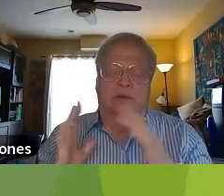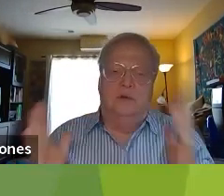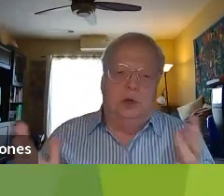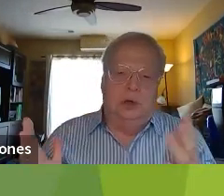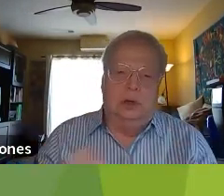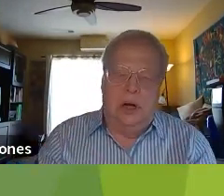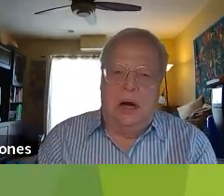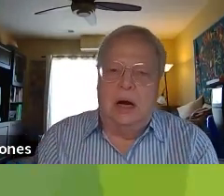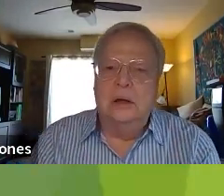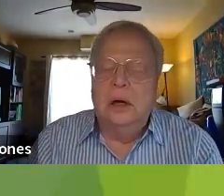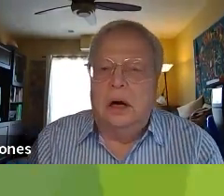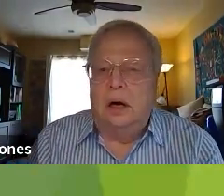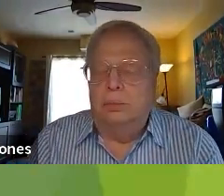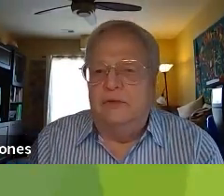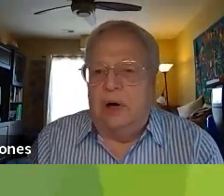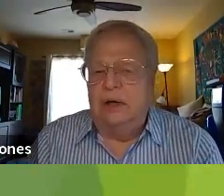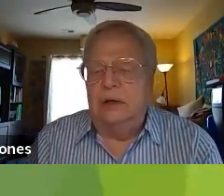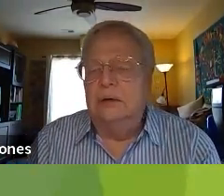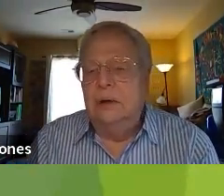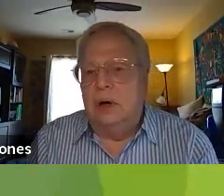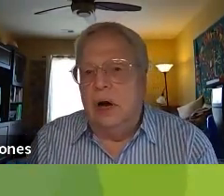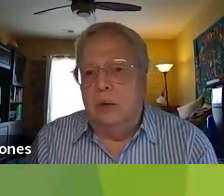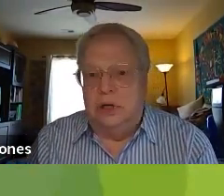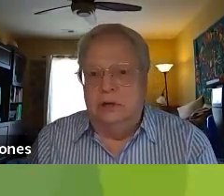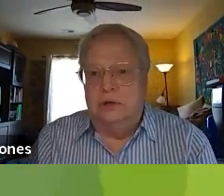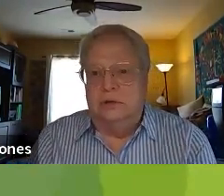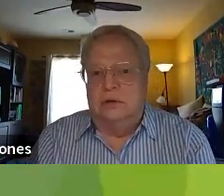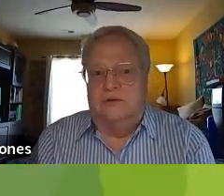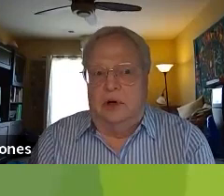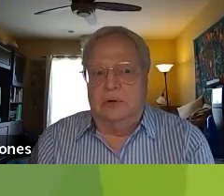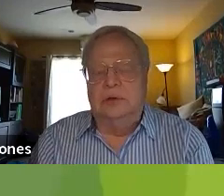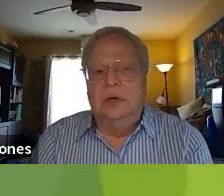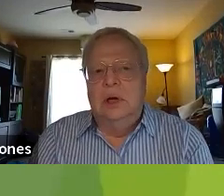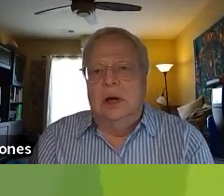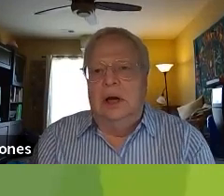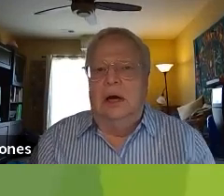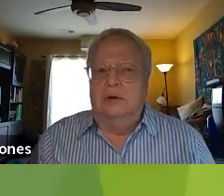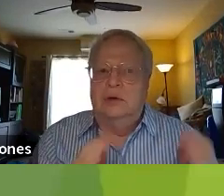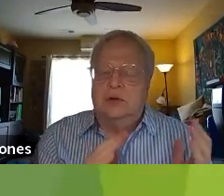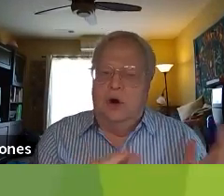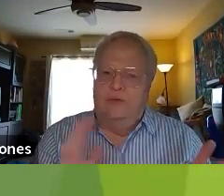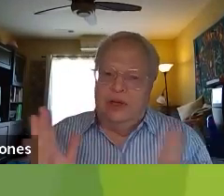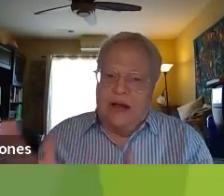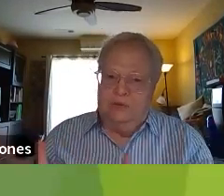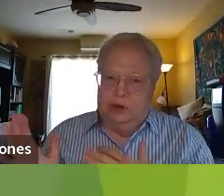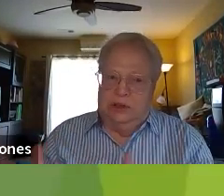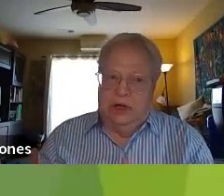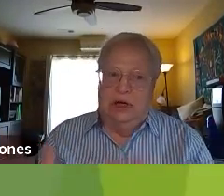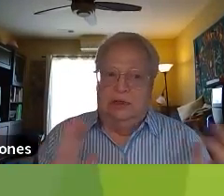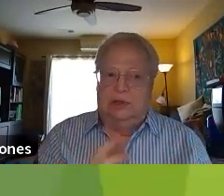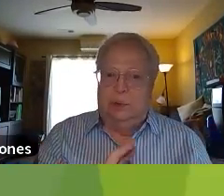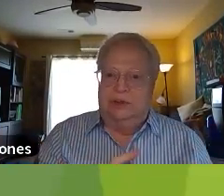of looking at providing accommodations to folks, and so hopefully after today you will